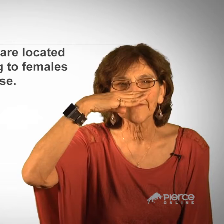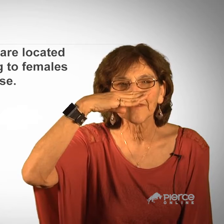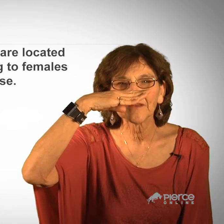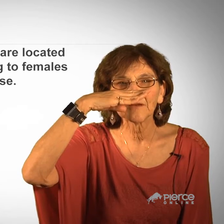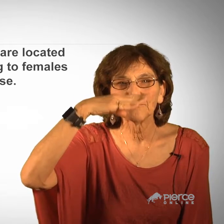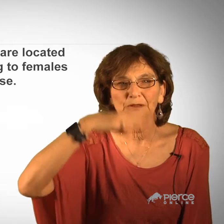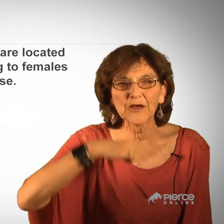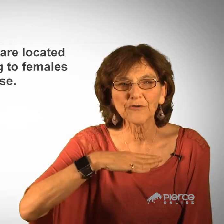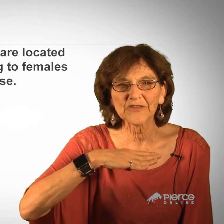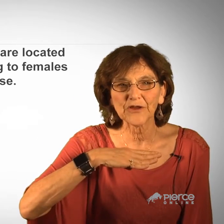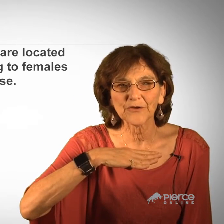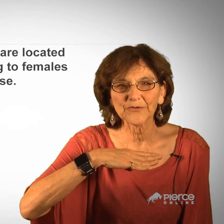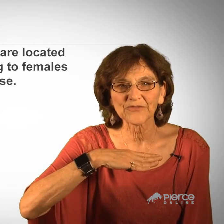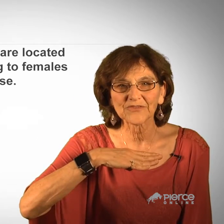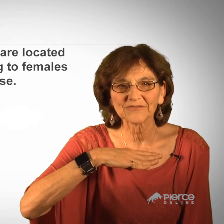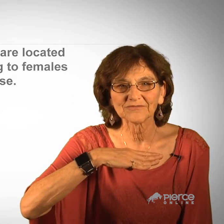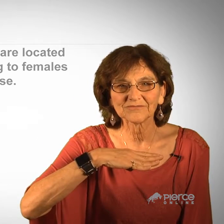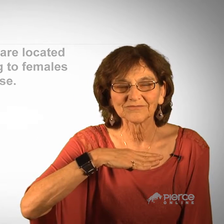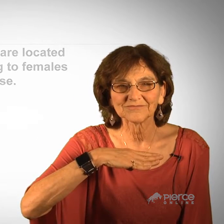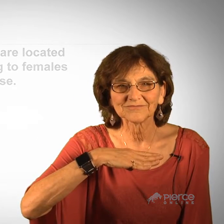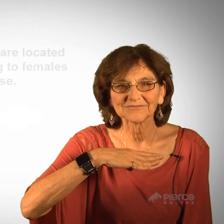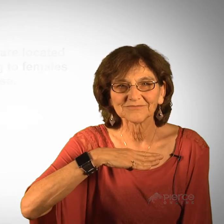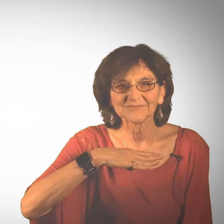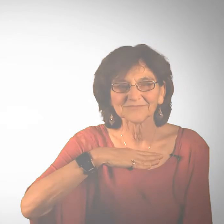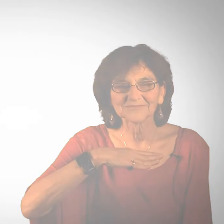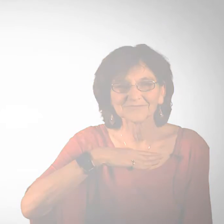below the nose.